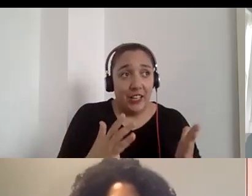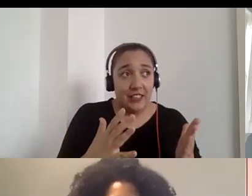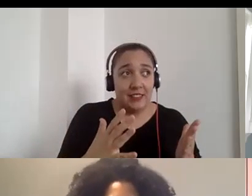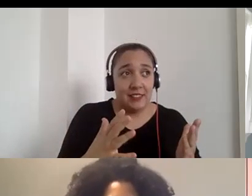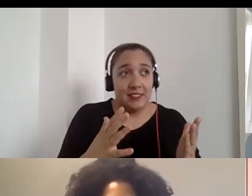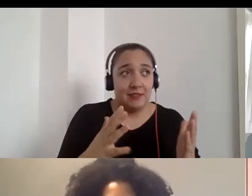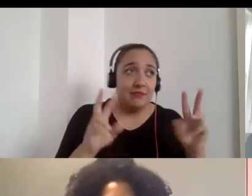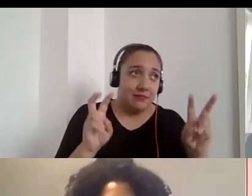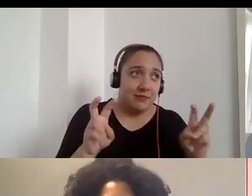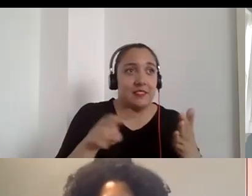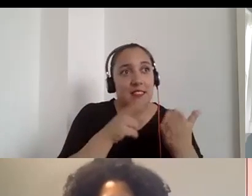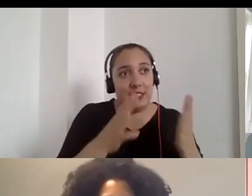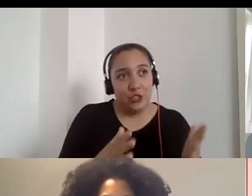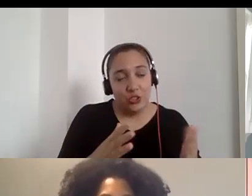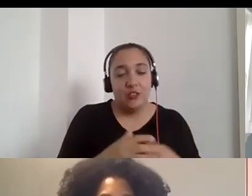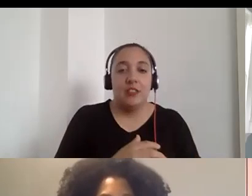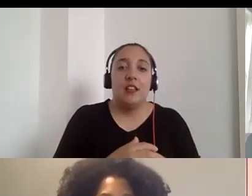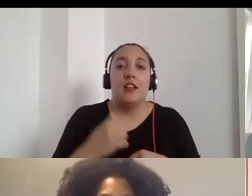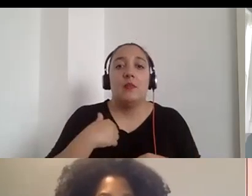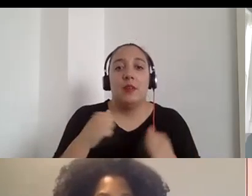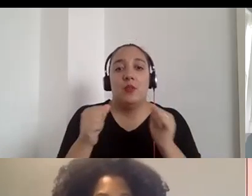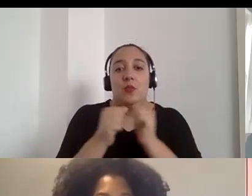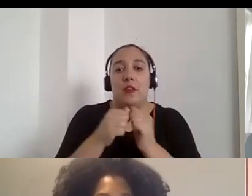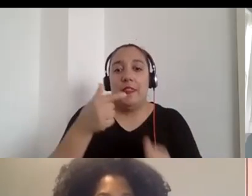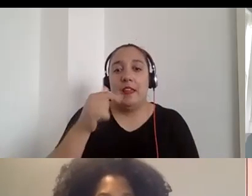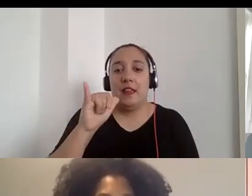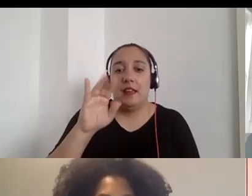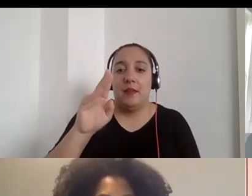with Gibney Company which also means that I do a lot of